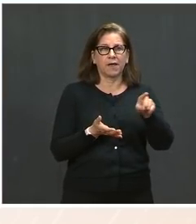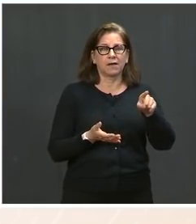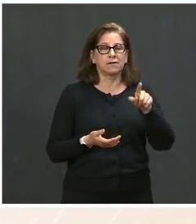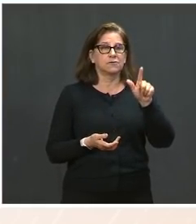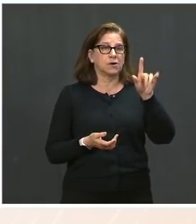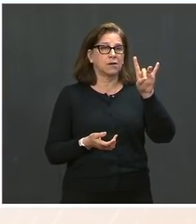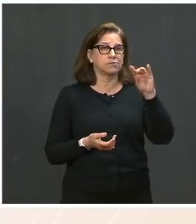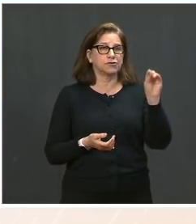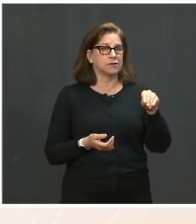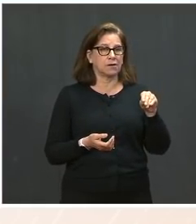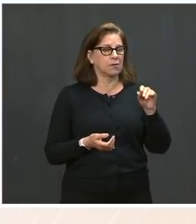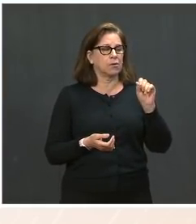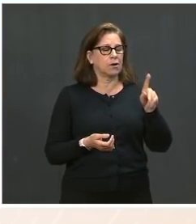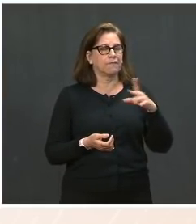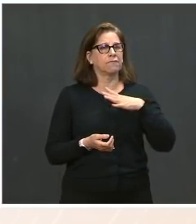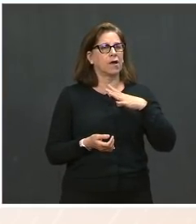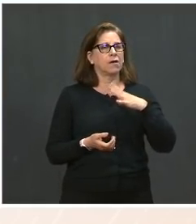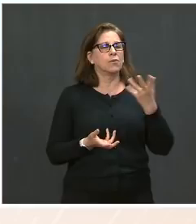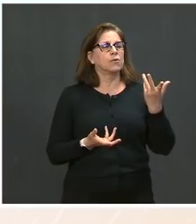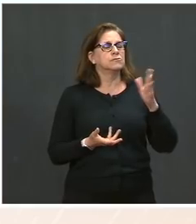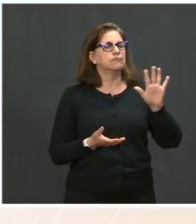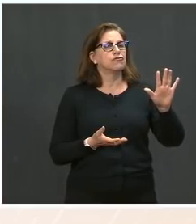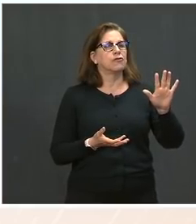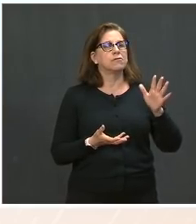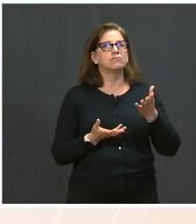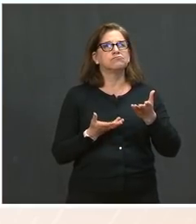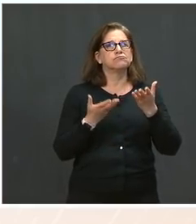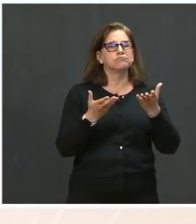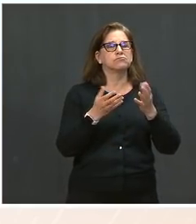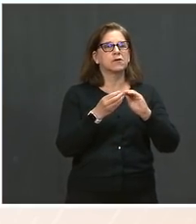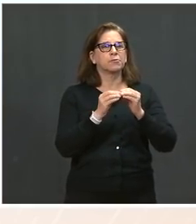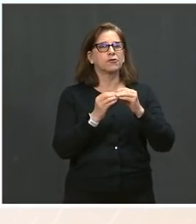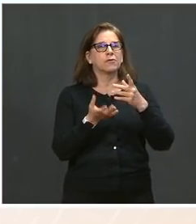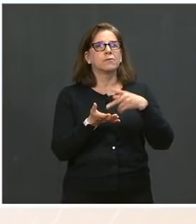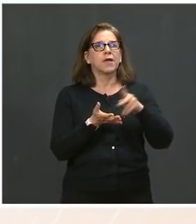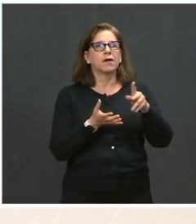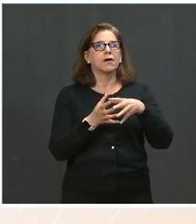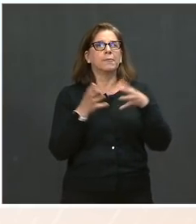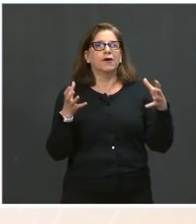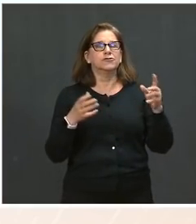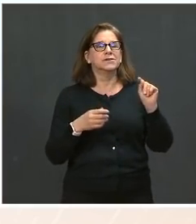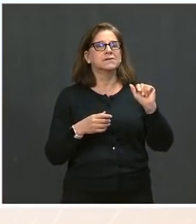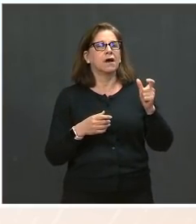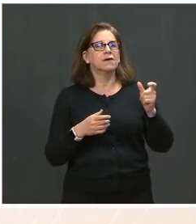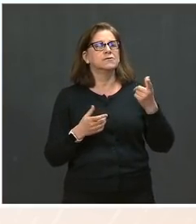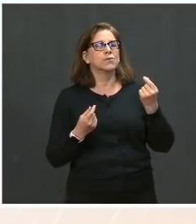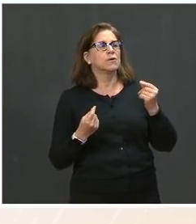bringing ideas forth, and we are hopeful that -- especially when Congress gets back next week --